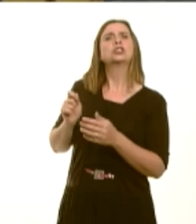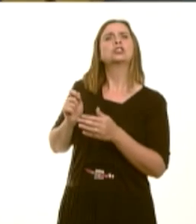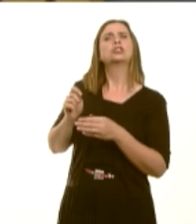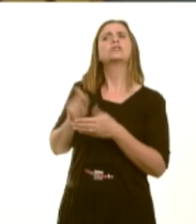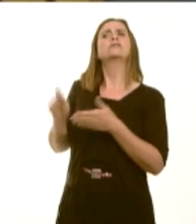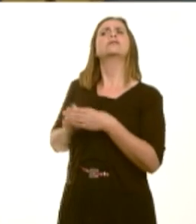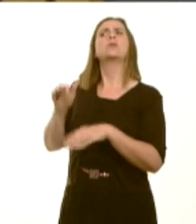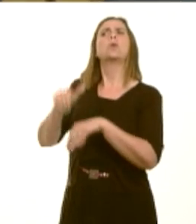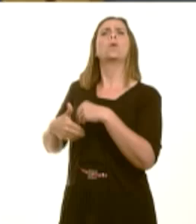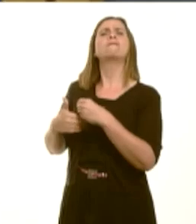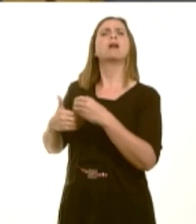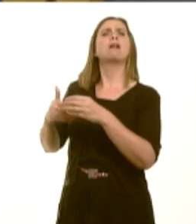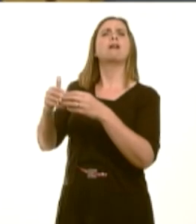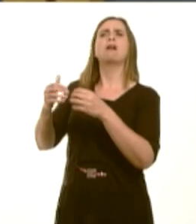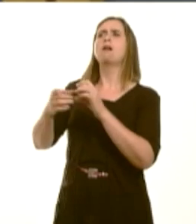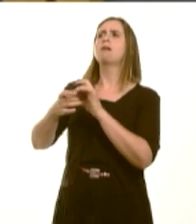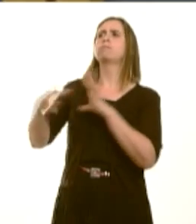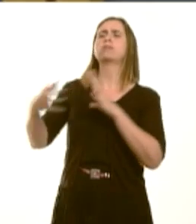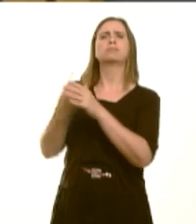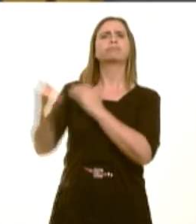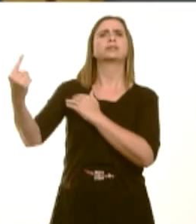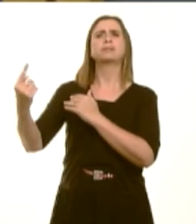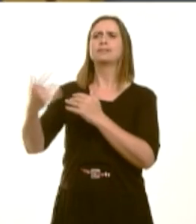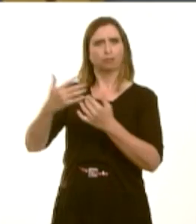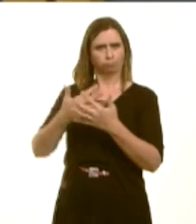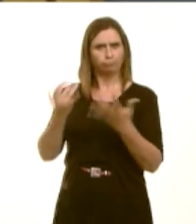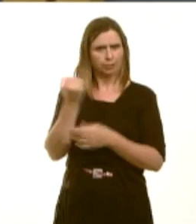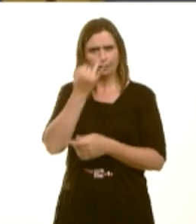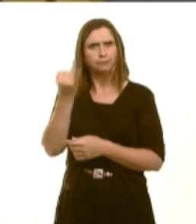will have 16 and 17-year-olds voting here, in any referendums, or in elections?